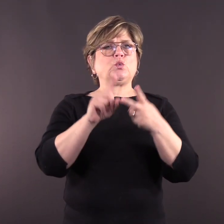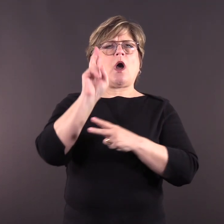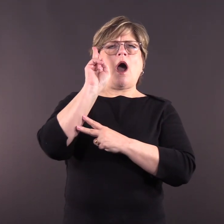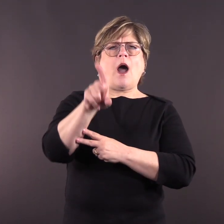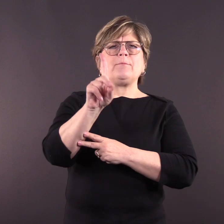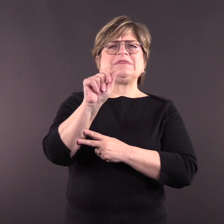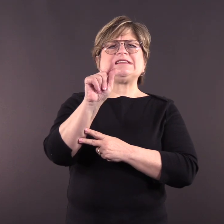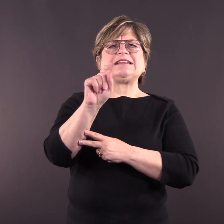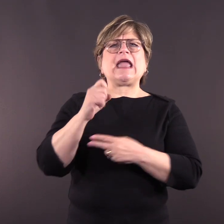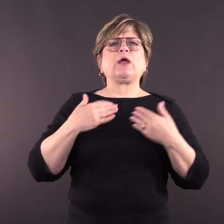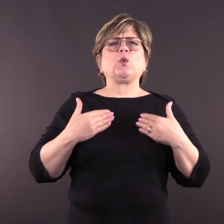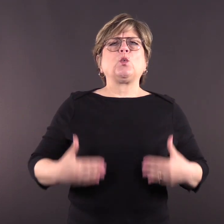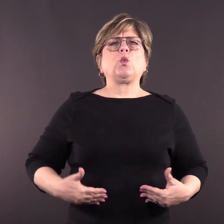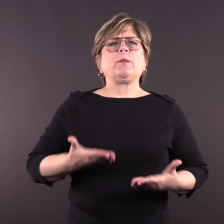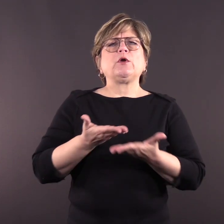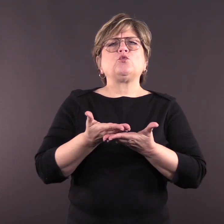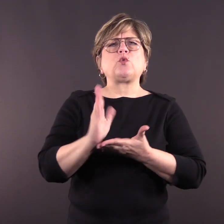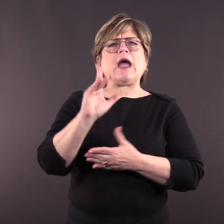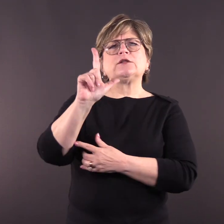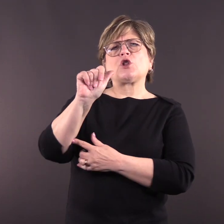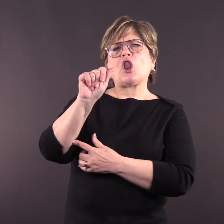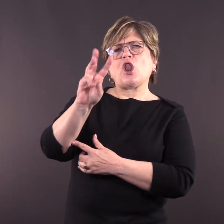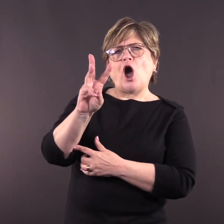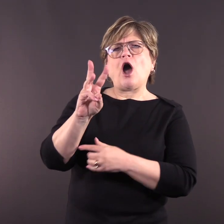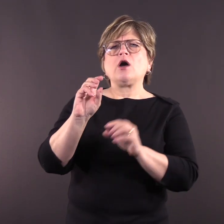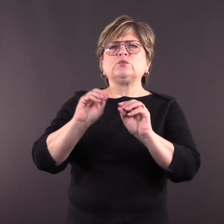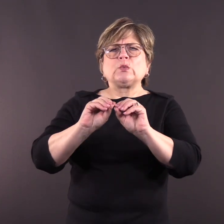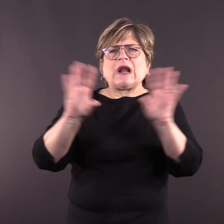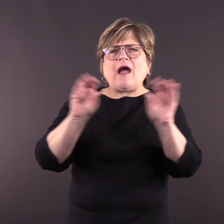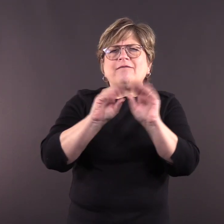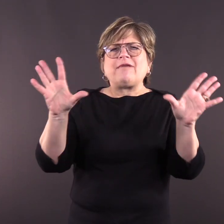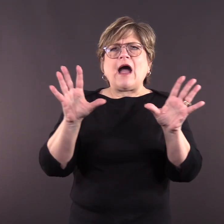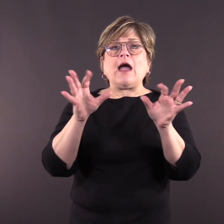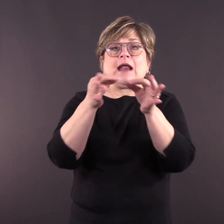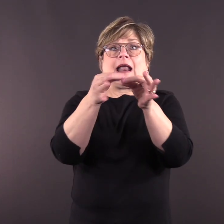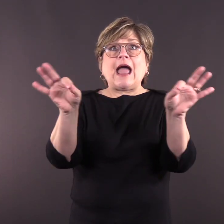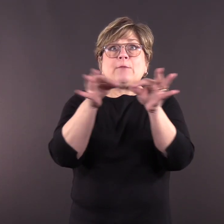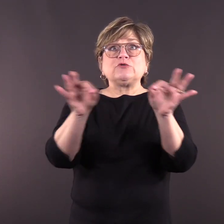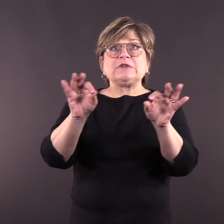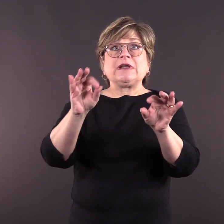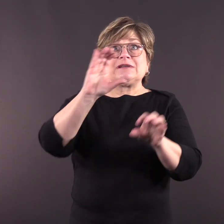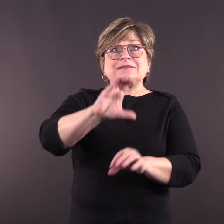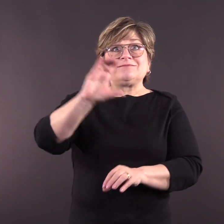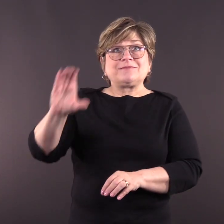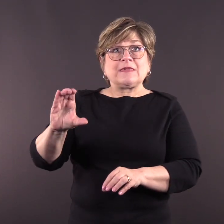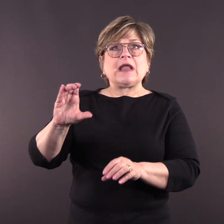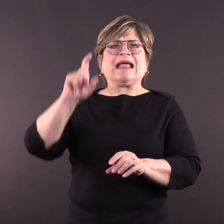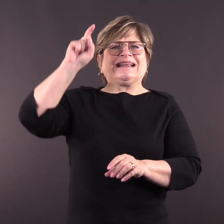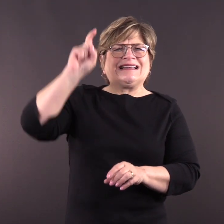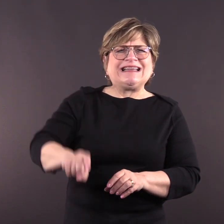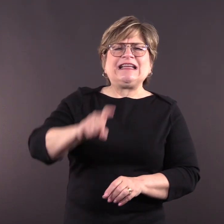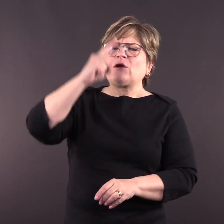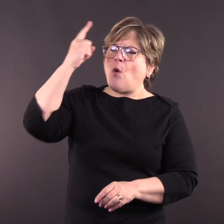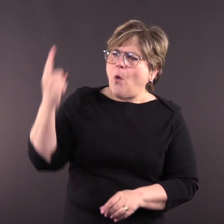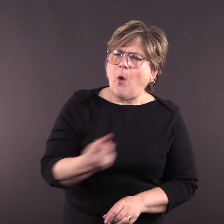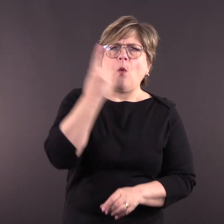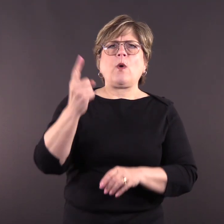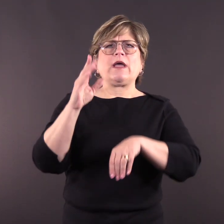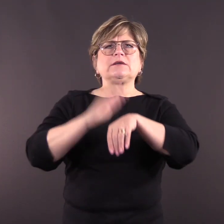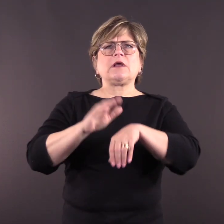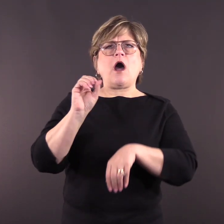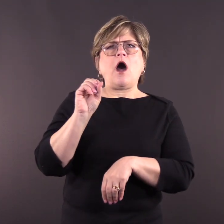• Update human rights law to clarify closed captioning needs to be always on